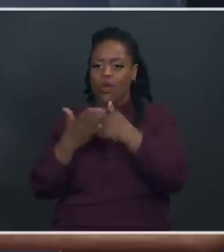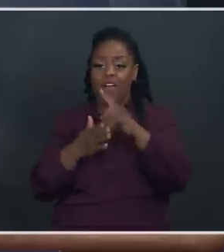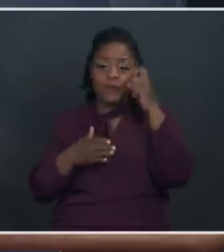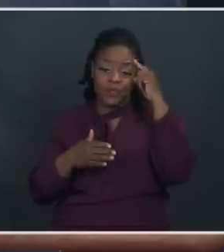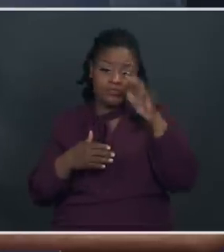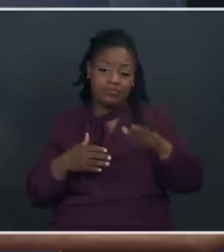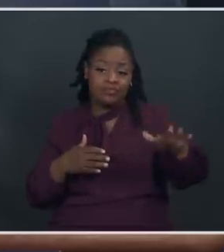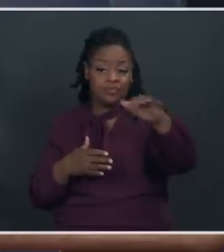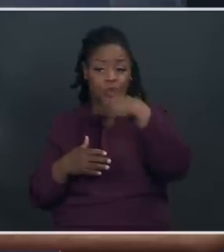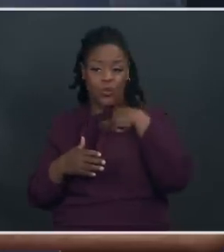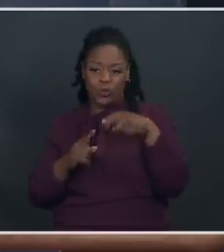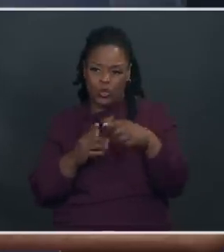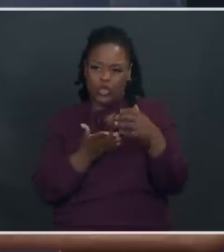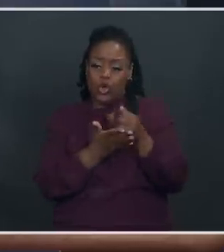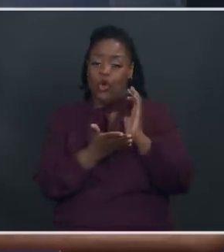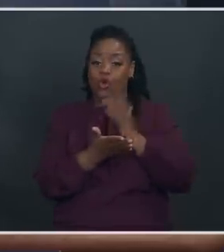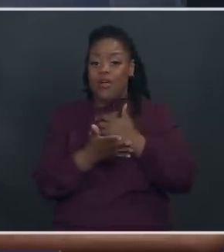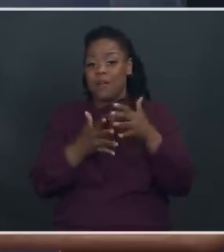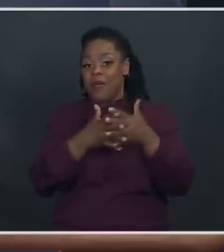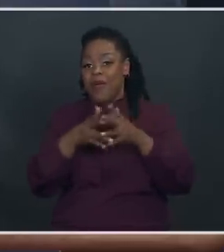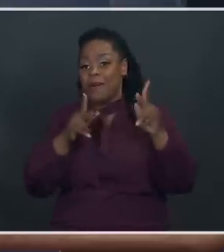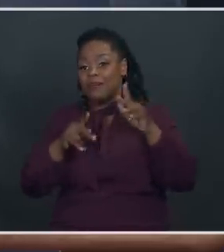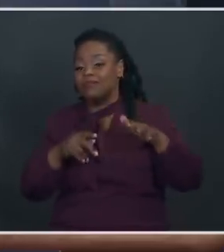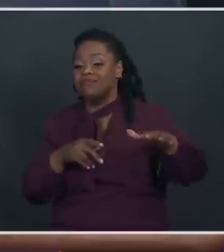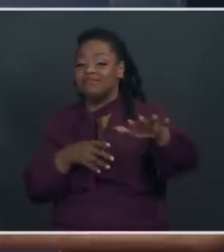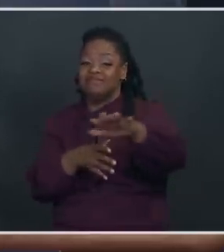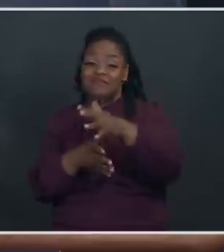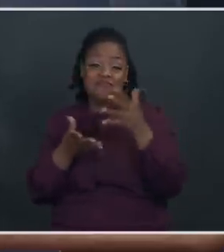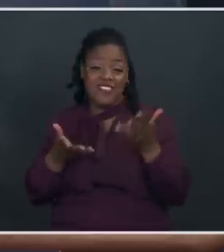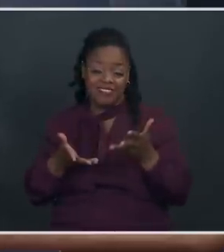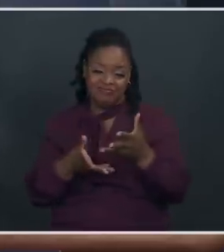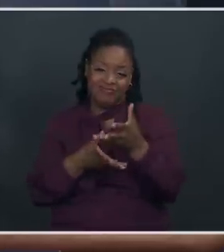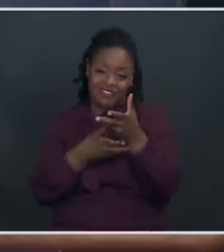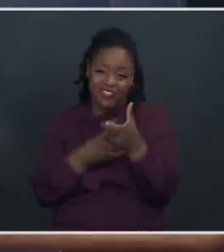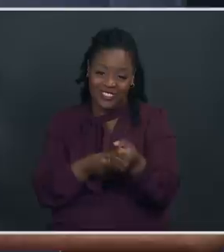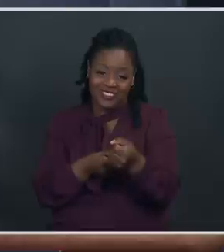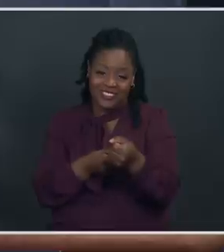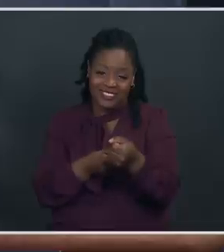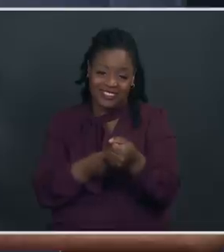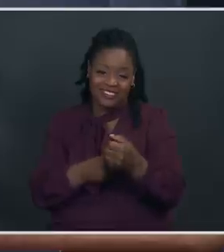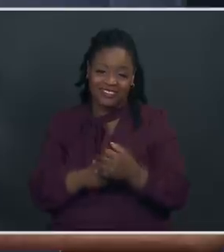making a commitment to base solutions on the best available science and data.